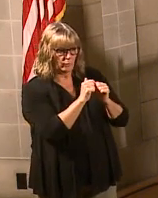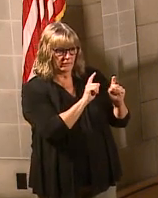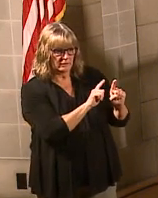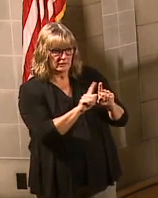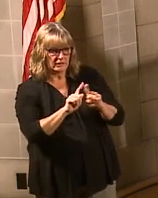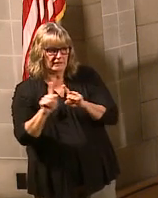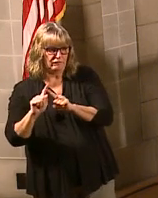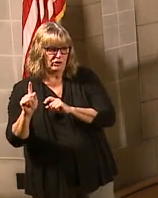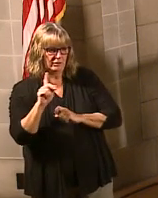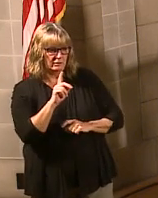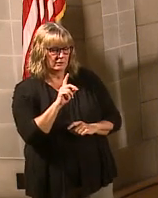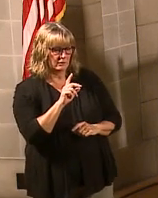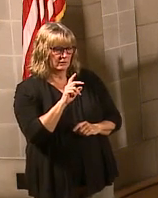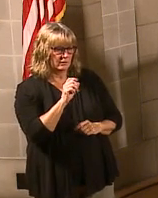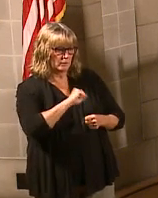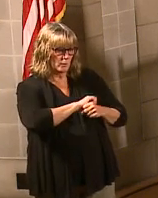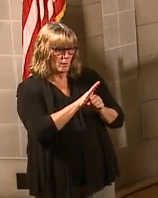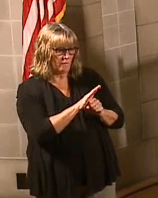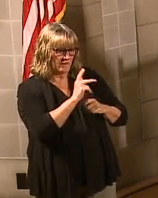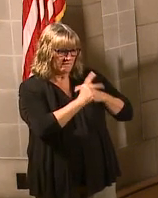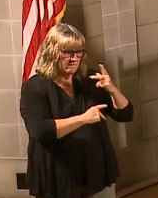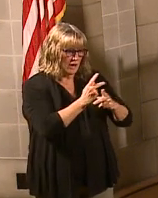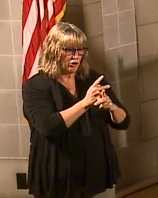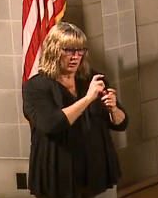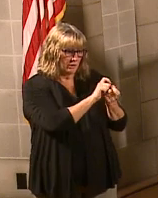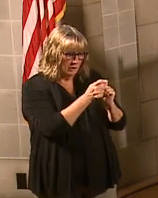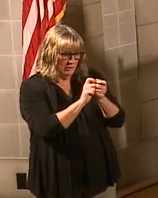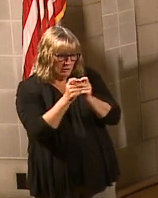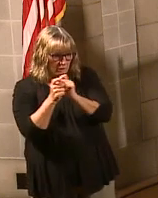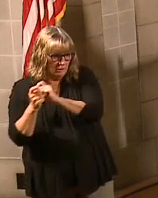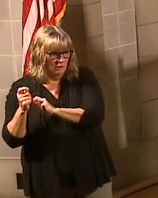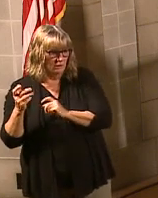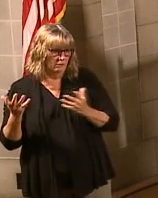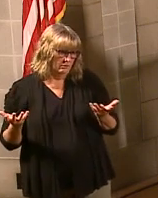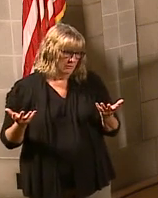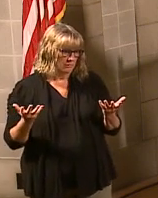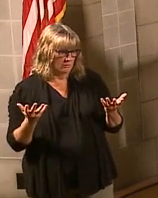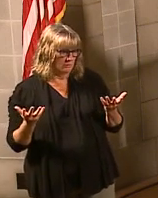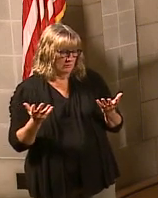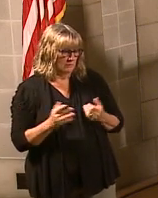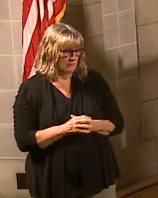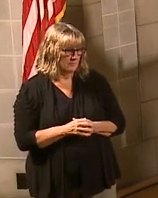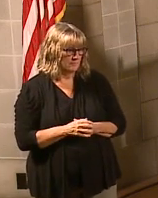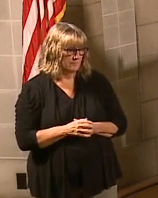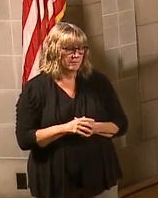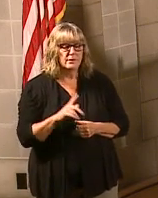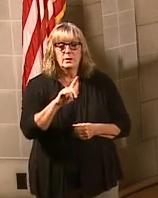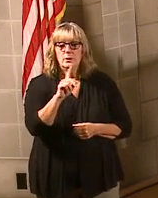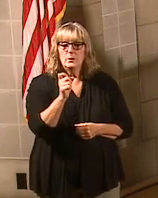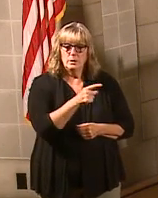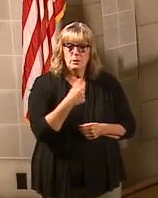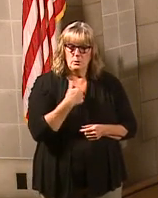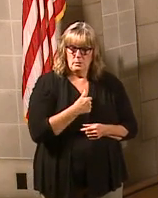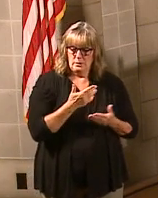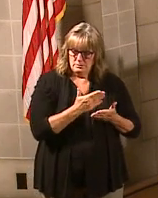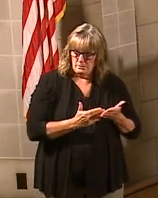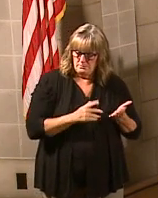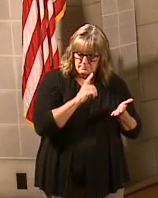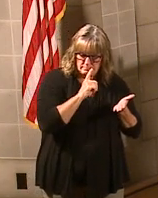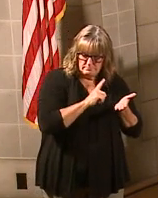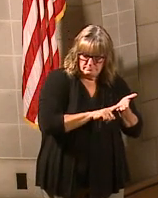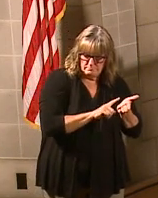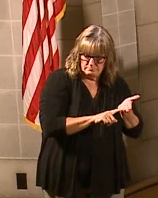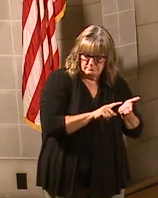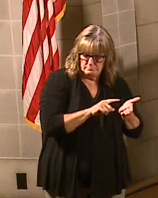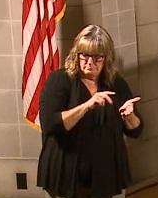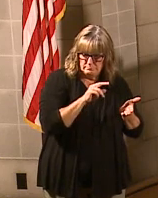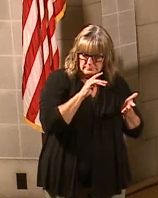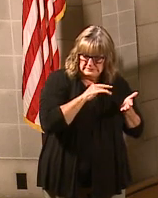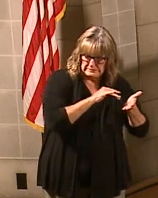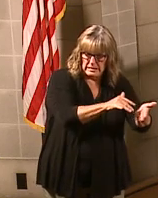THAT IT'S COVERED BY THE FEDERAL